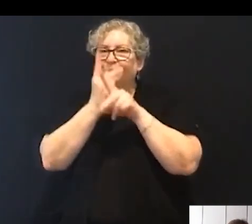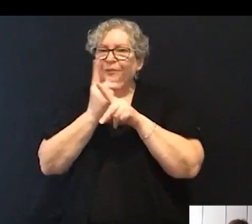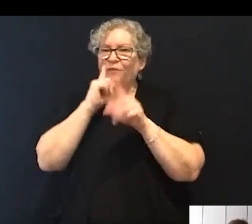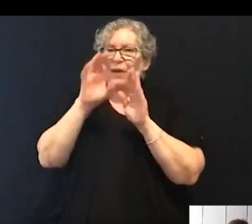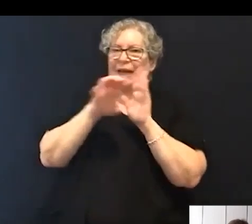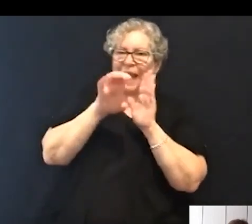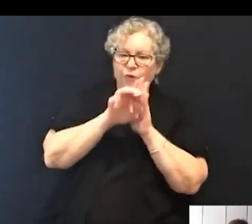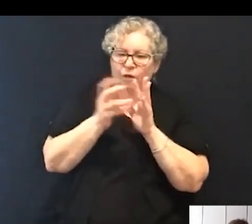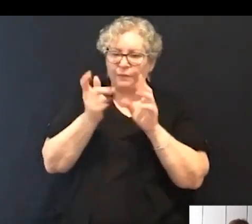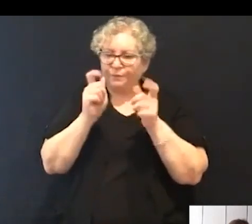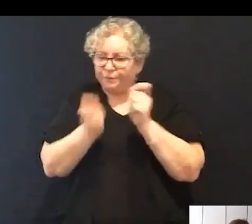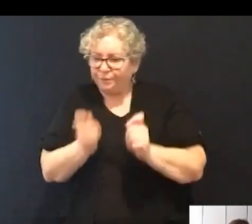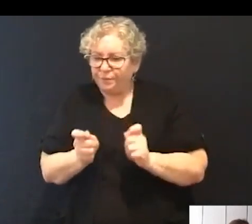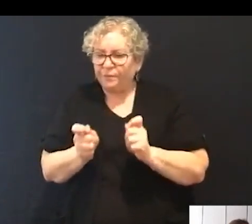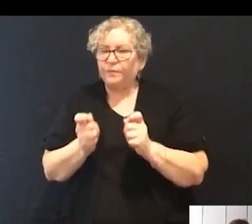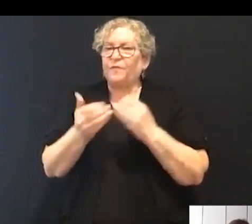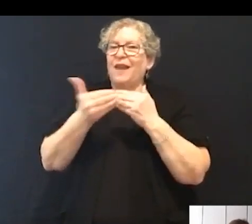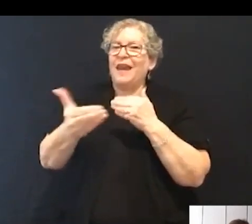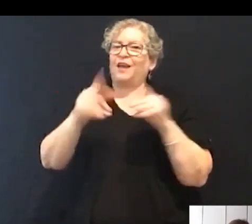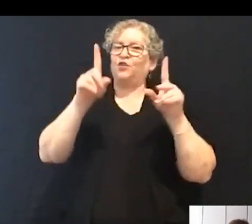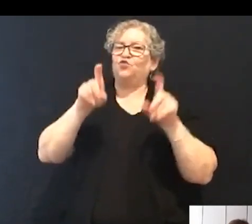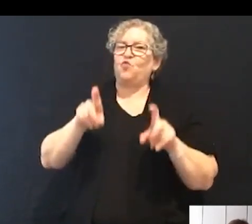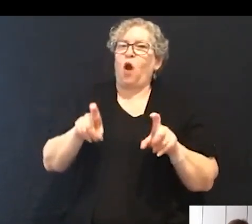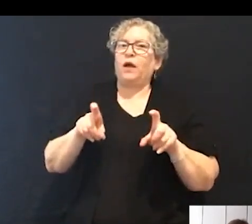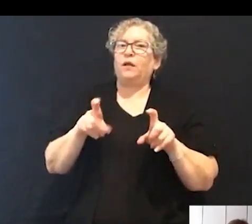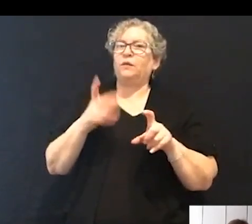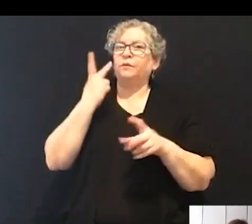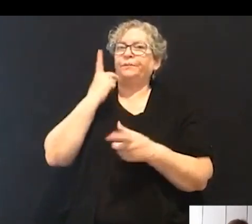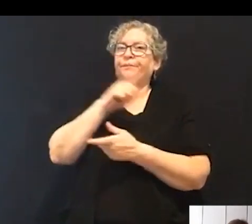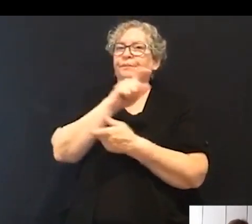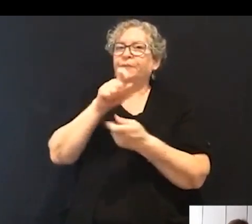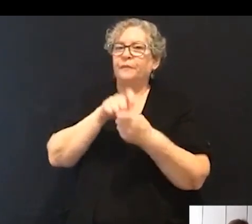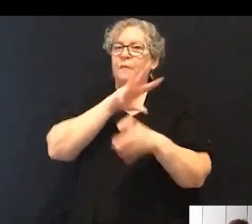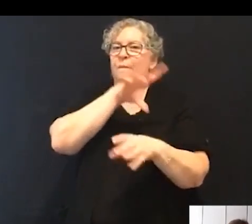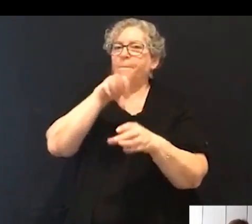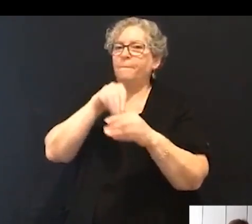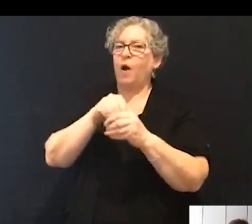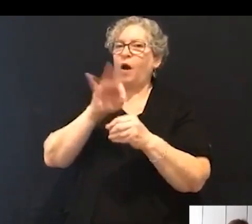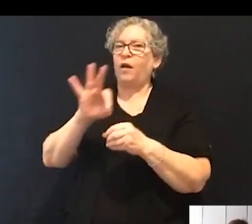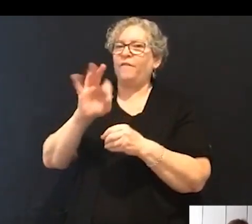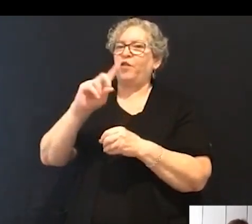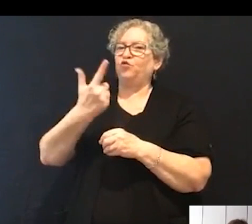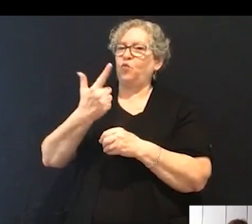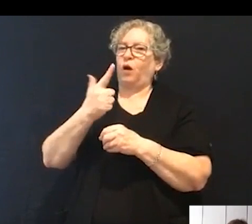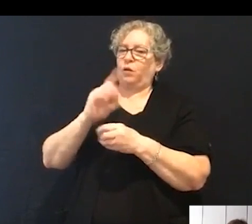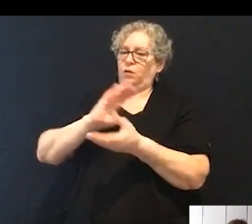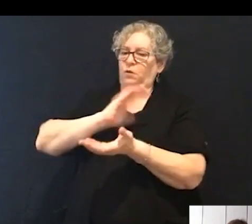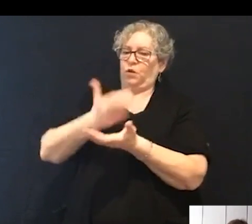in the next trial is really the exact contribution of the drug dose and the gene dose,